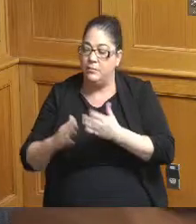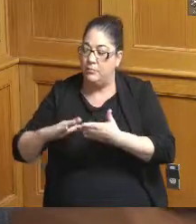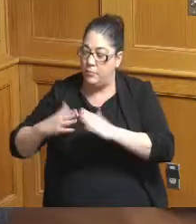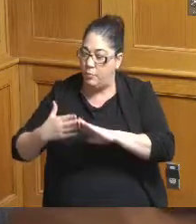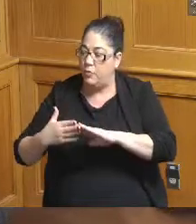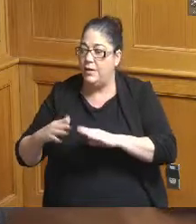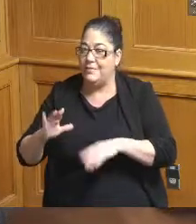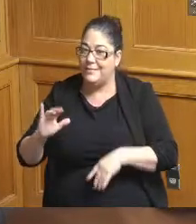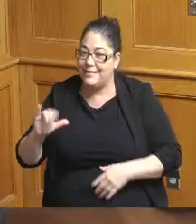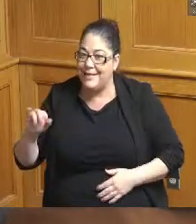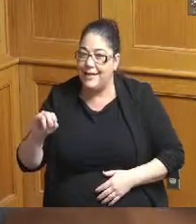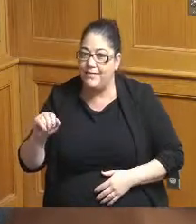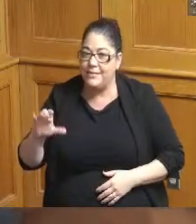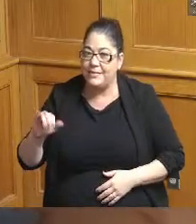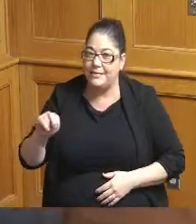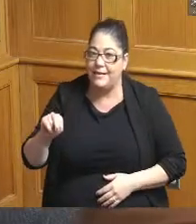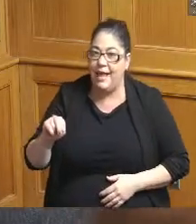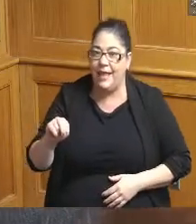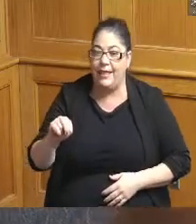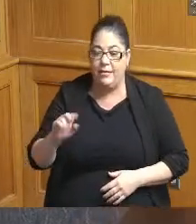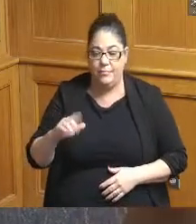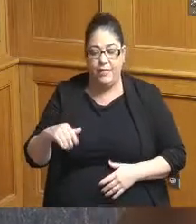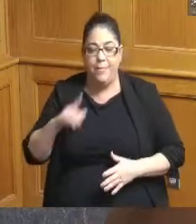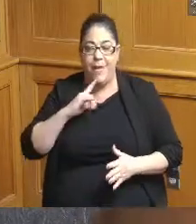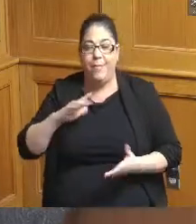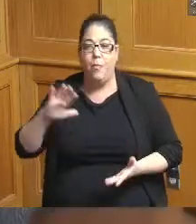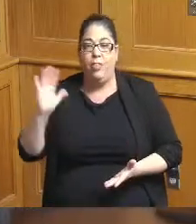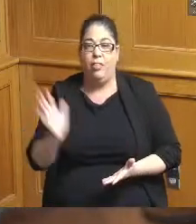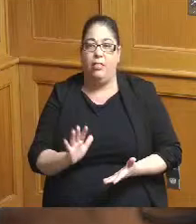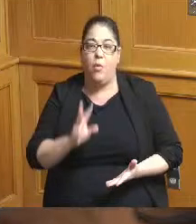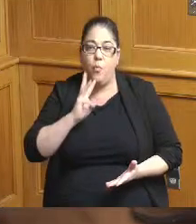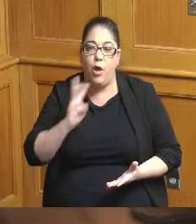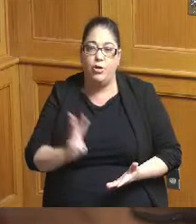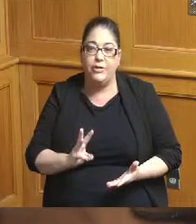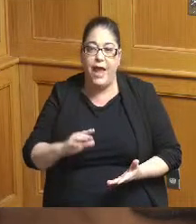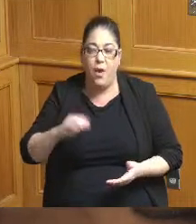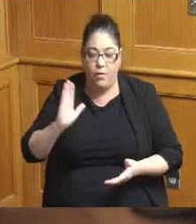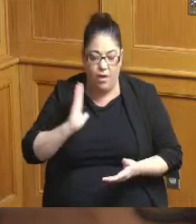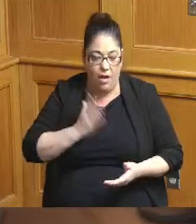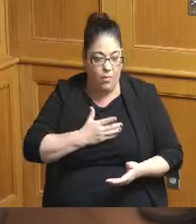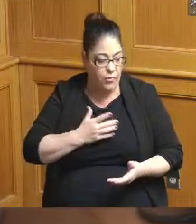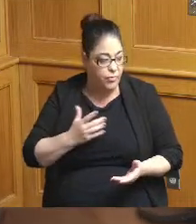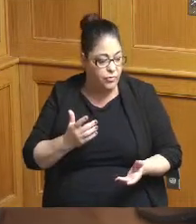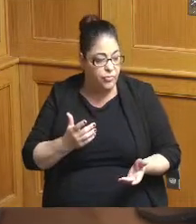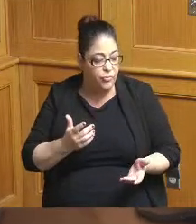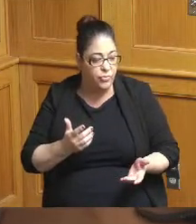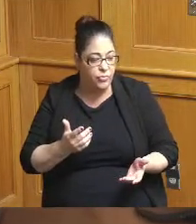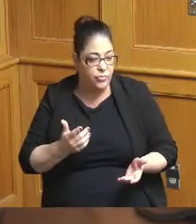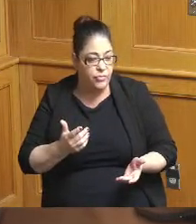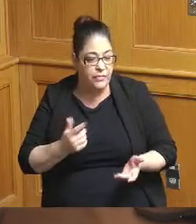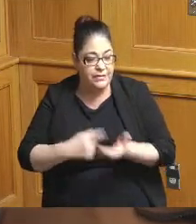didn't want to do that but once we get on the same page I think we then go we we should have a joint